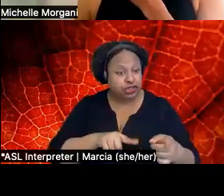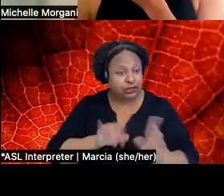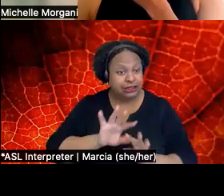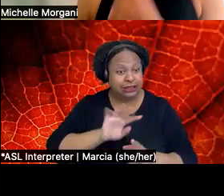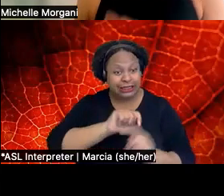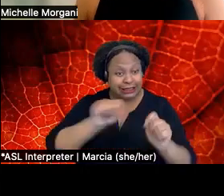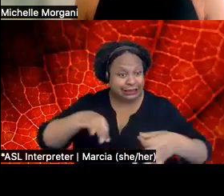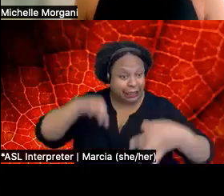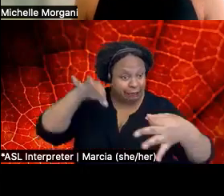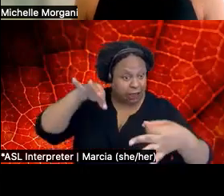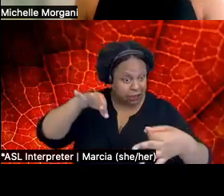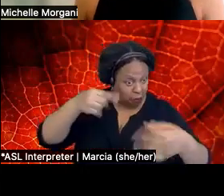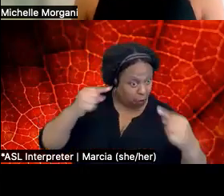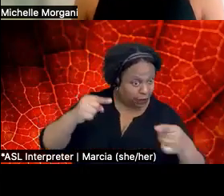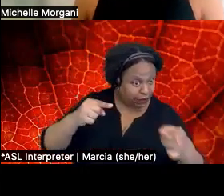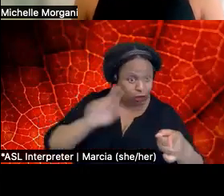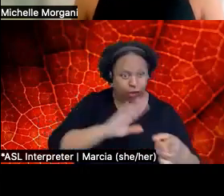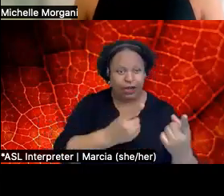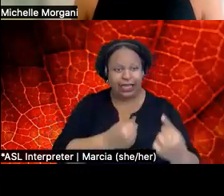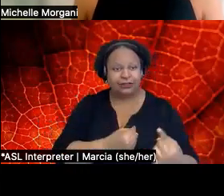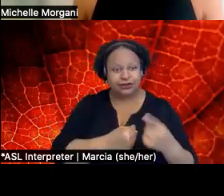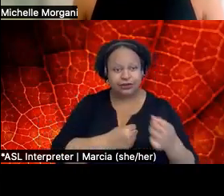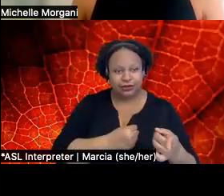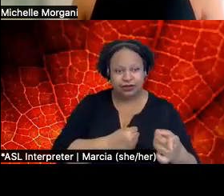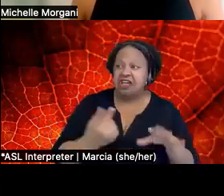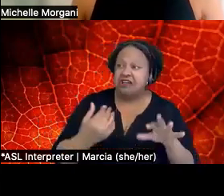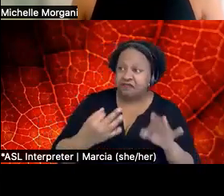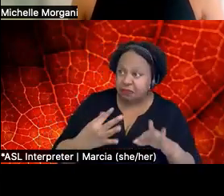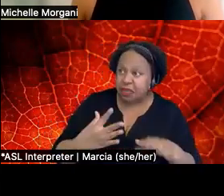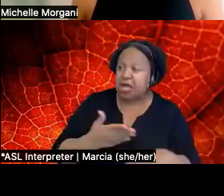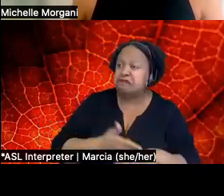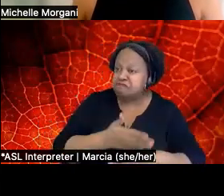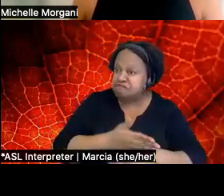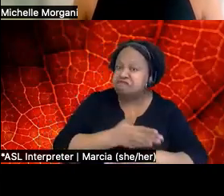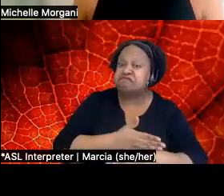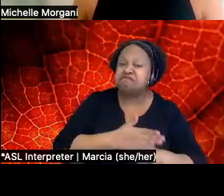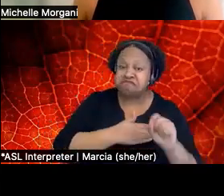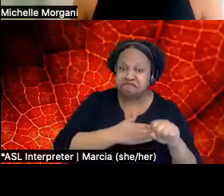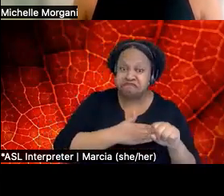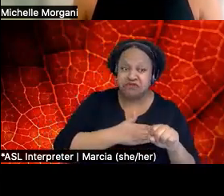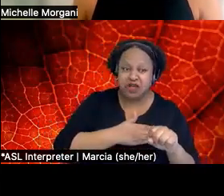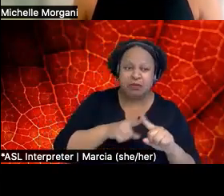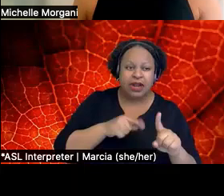And Sonia's answer is, the feedback is getting better, but I'm forgetting details.